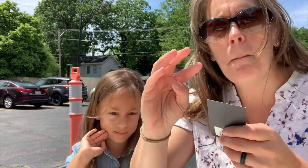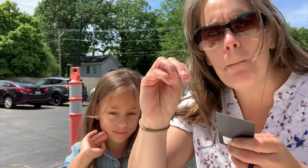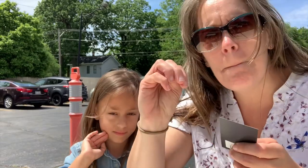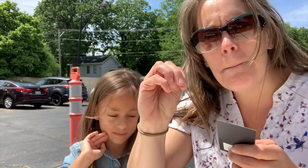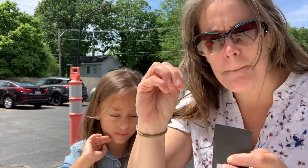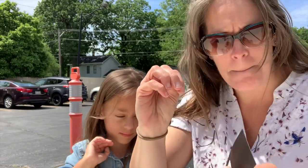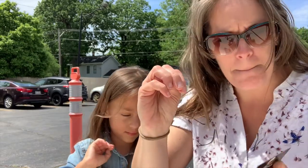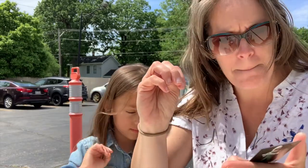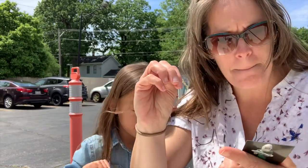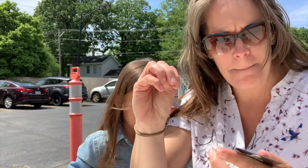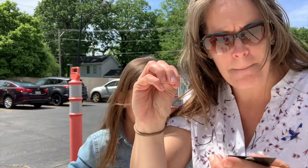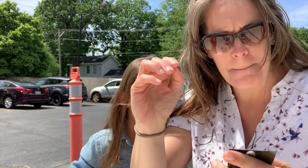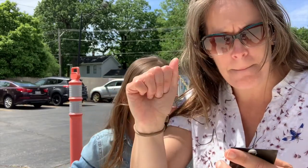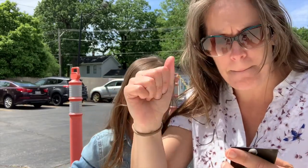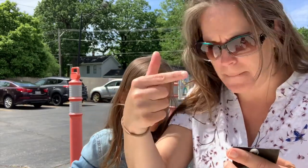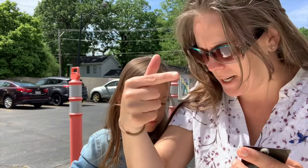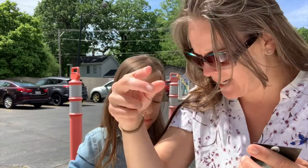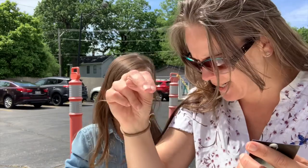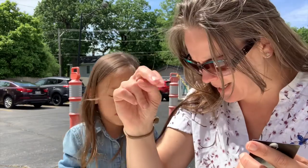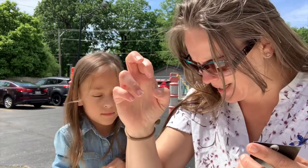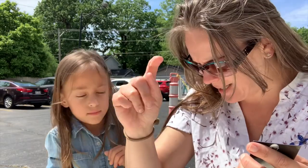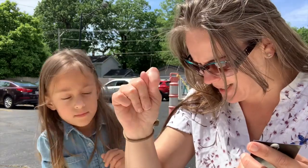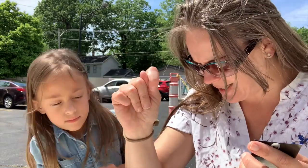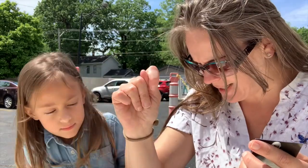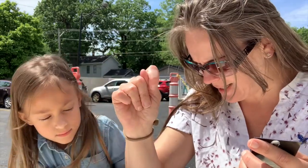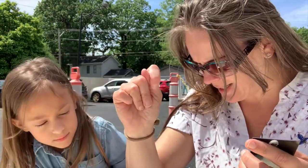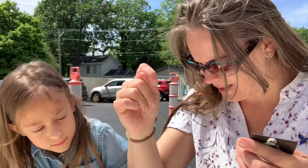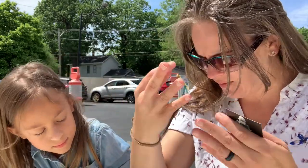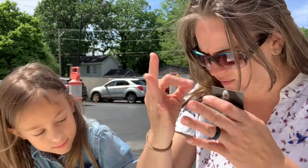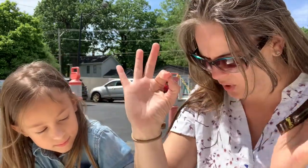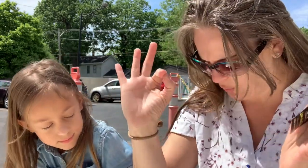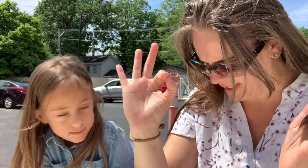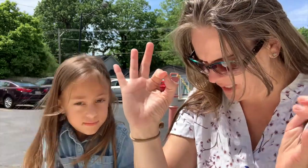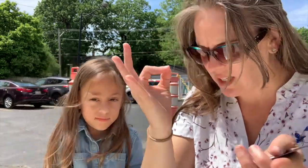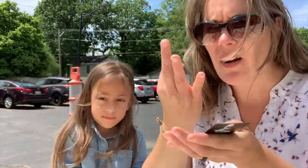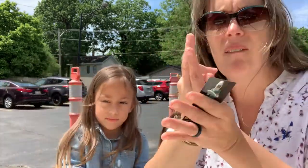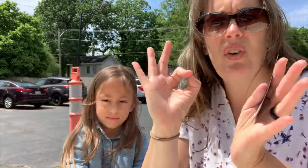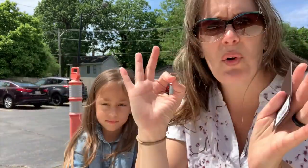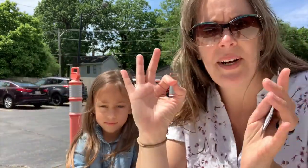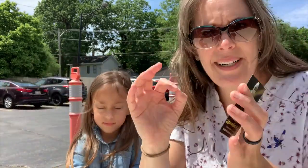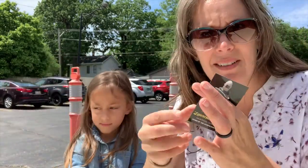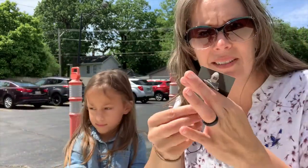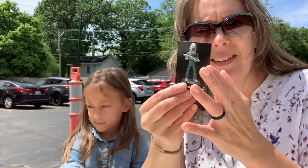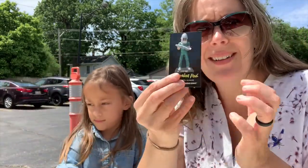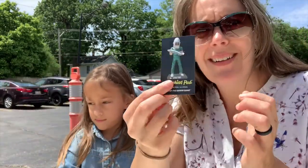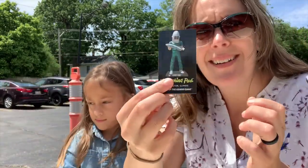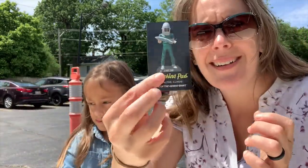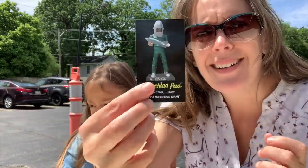We got magnet for free